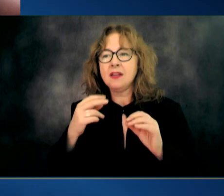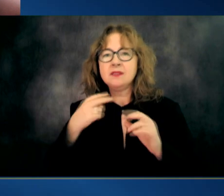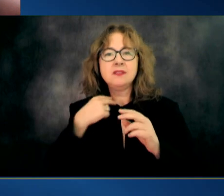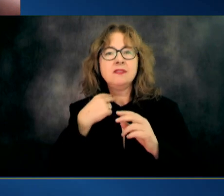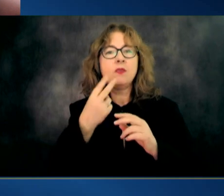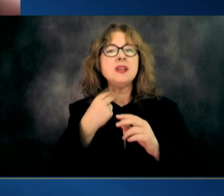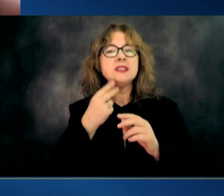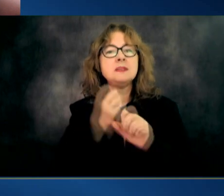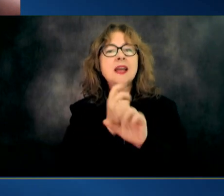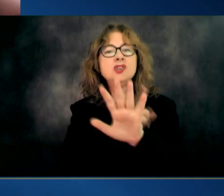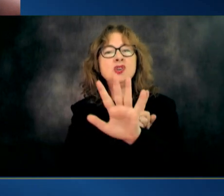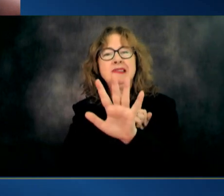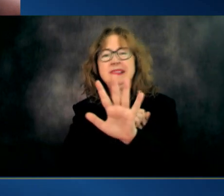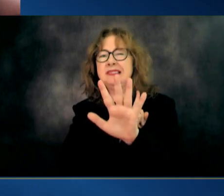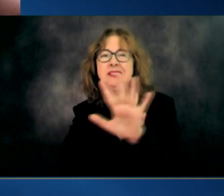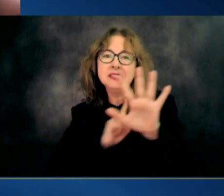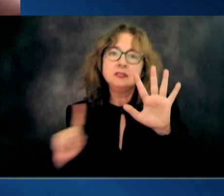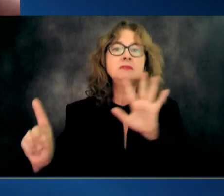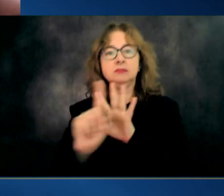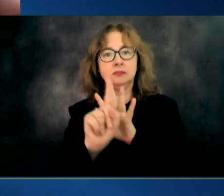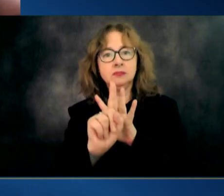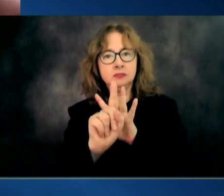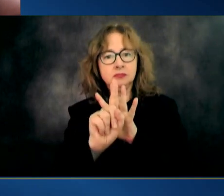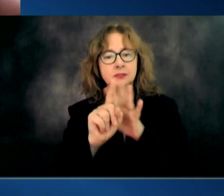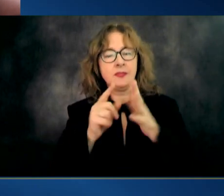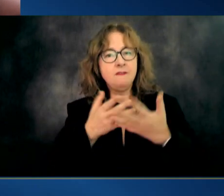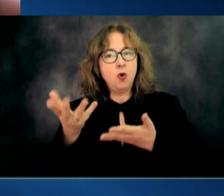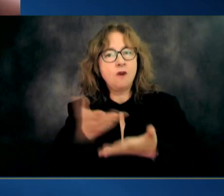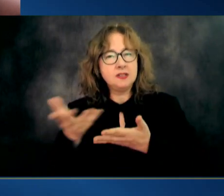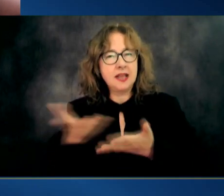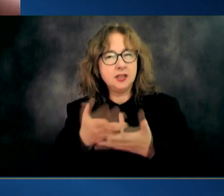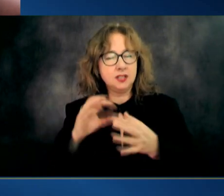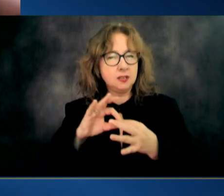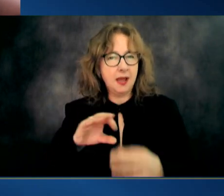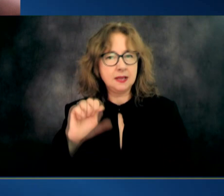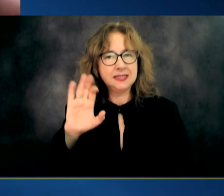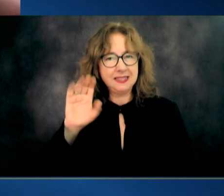the importance of that in conversations like this one. So, question for all of you,